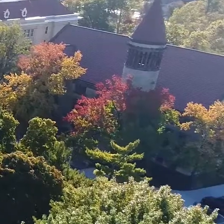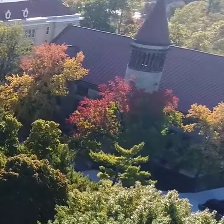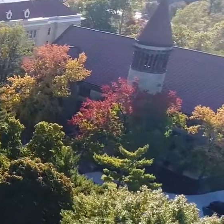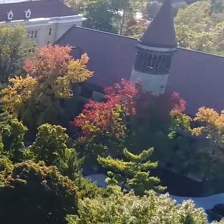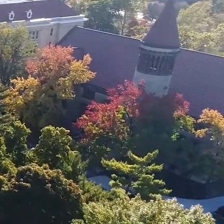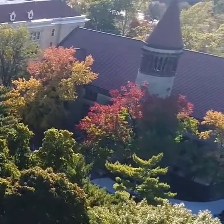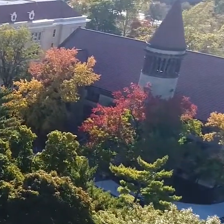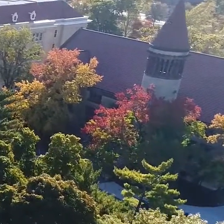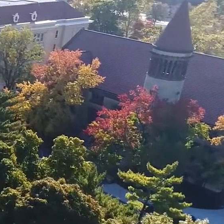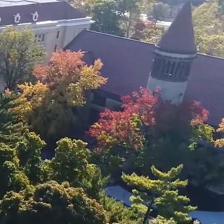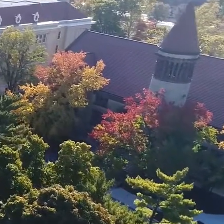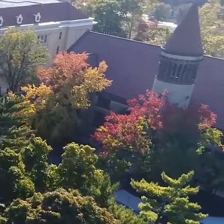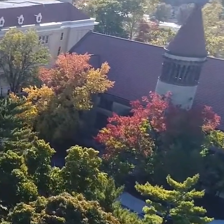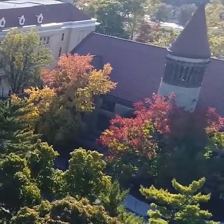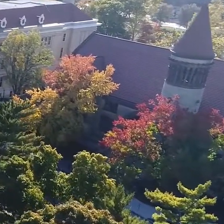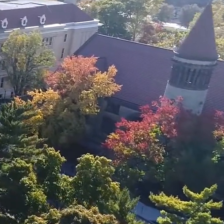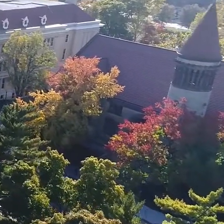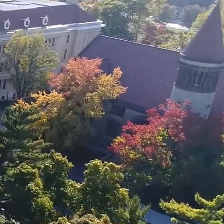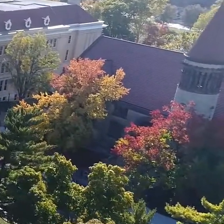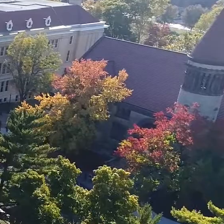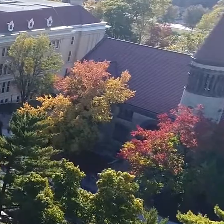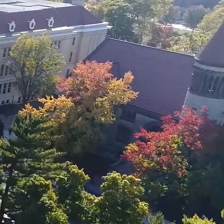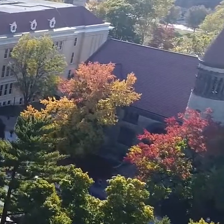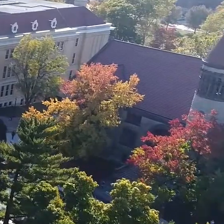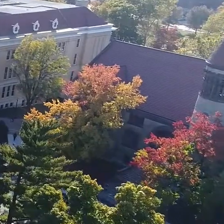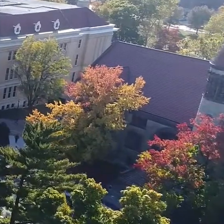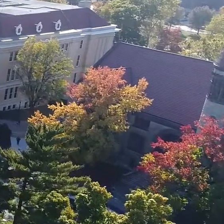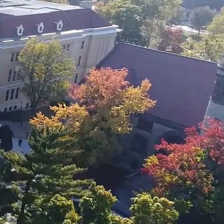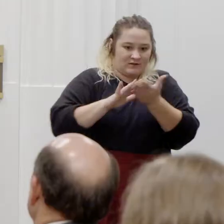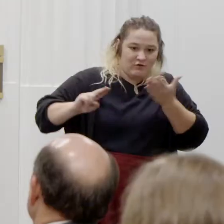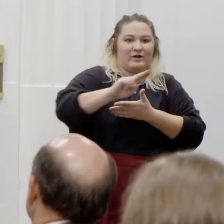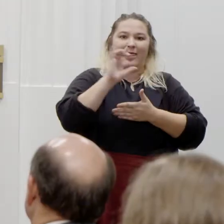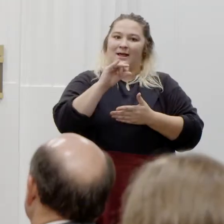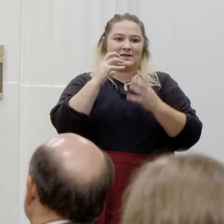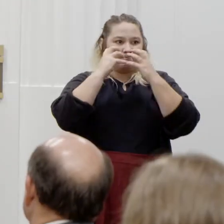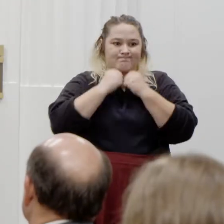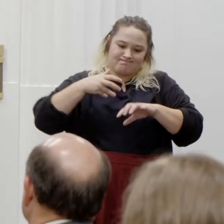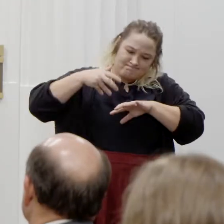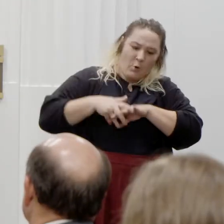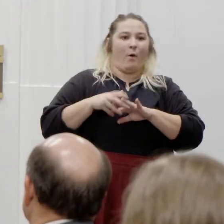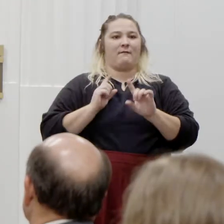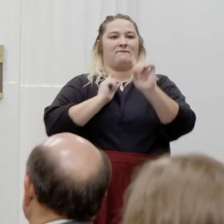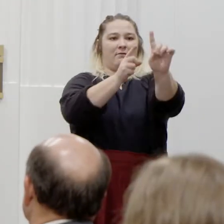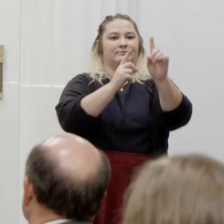Being a more diverse and inclusive community is a core value and goal of our institution. It helps us to become more dynamic